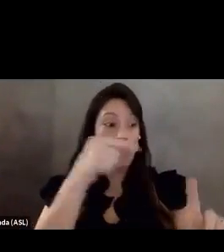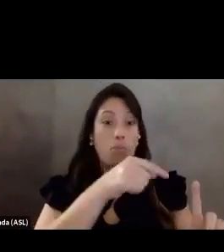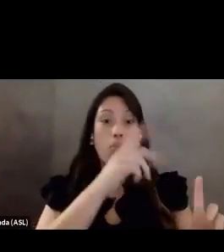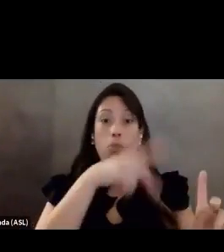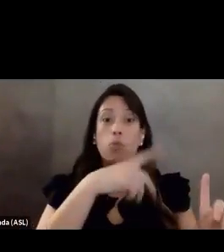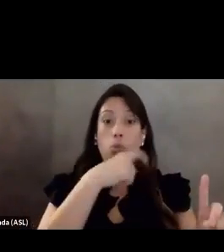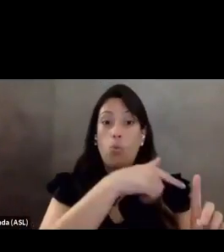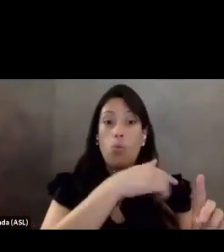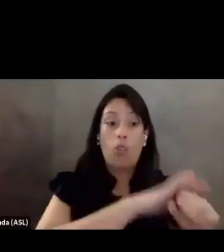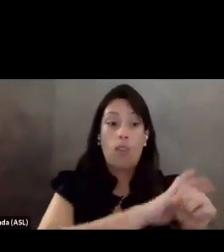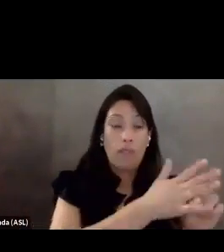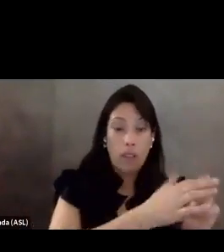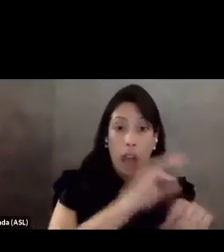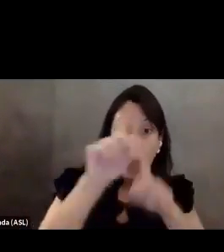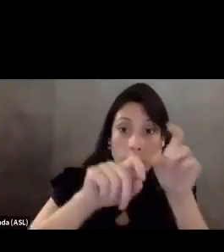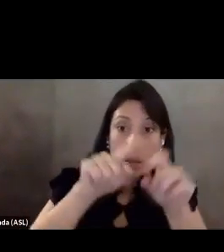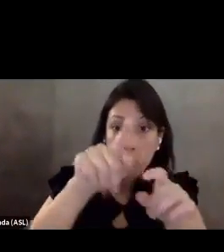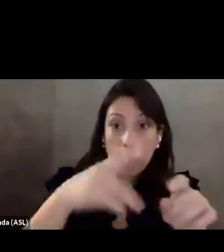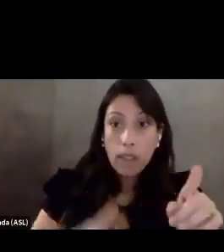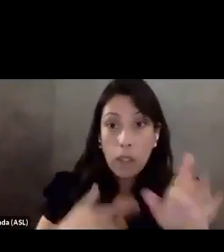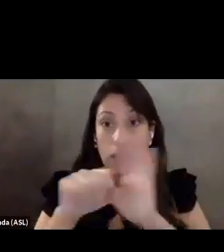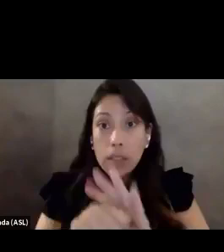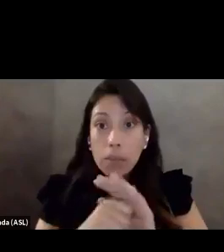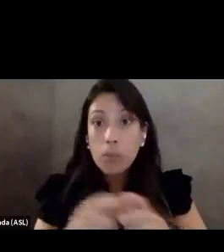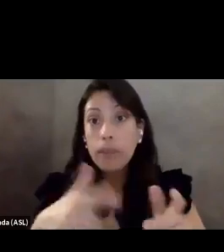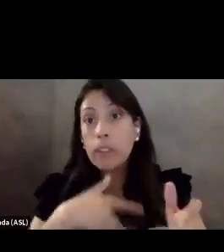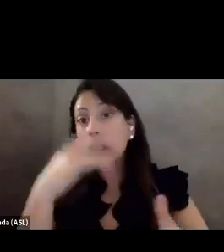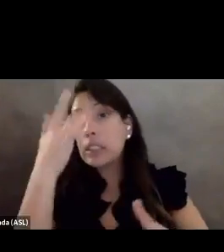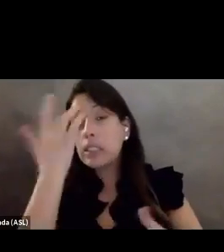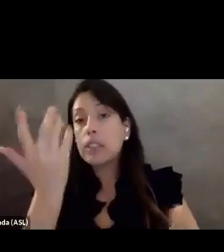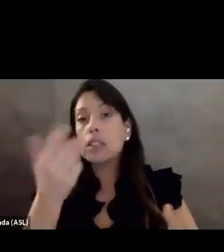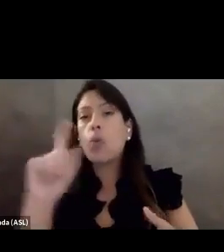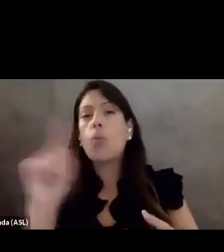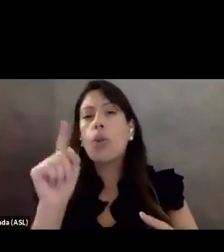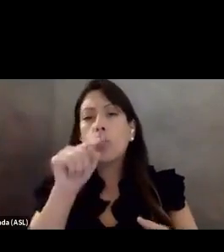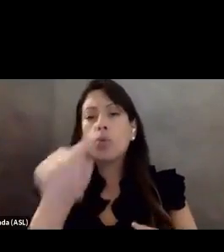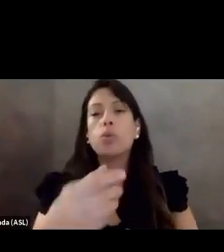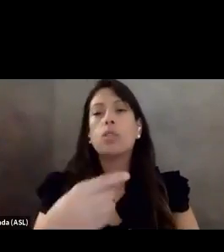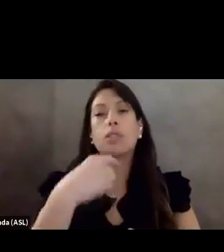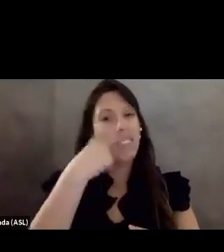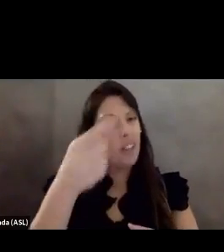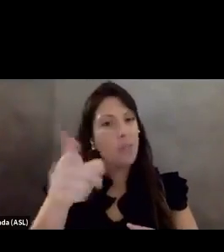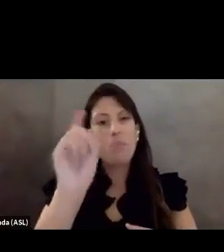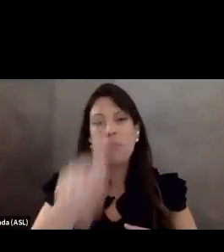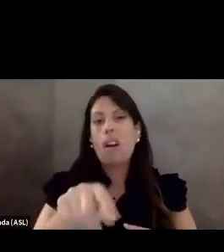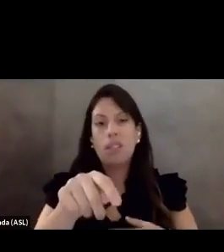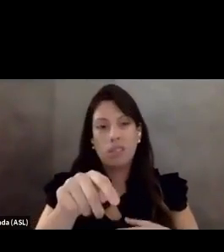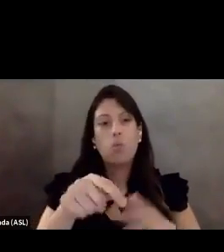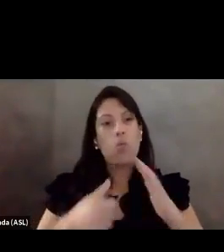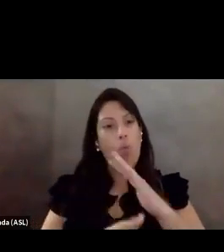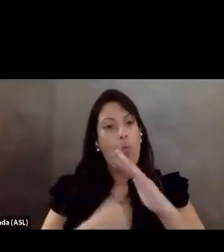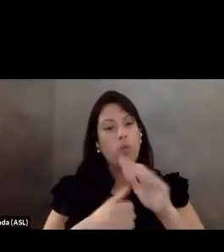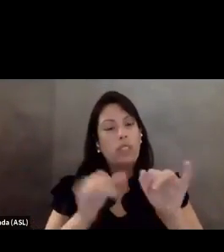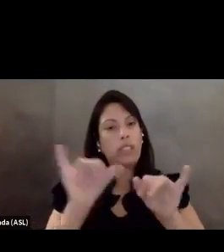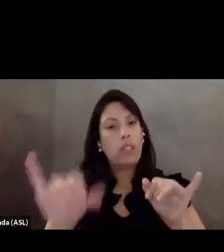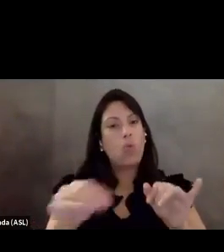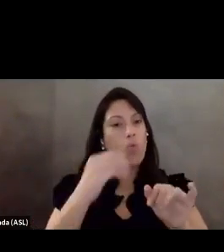about whether they have symptoms or not, determine where they are. Tell them that they need to quarantine in their home for 14 days, that they'll be